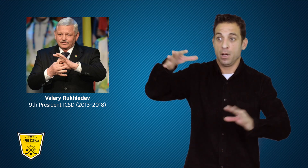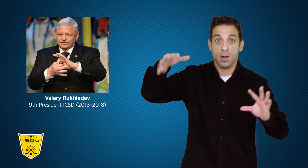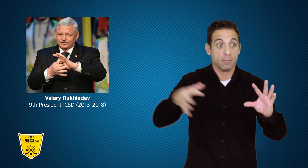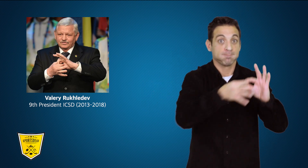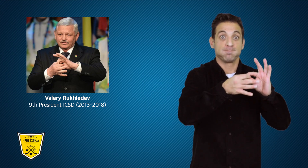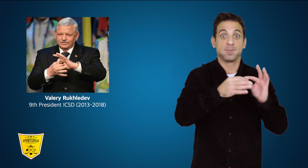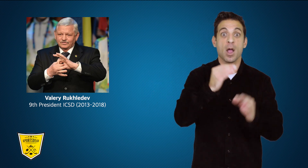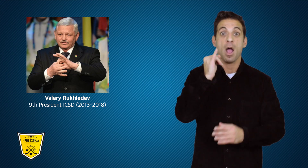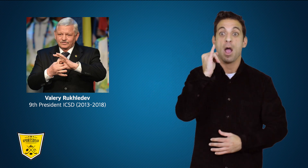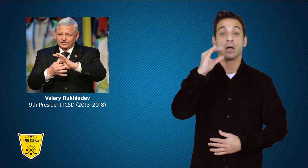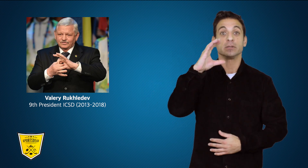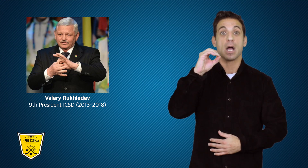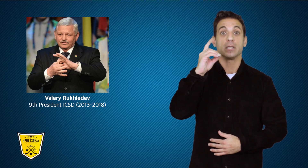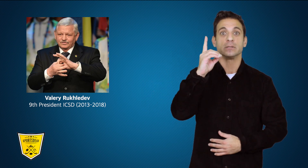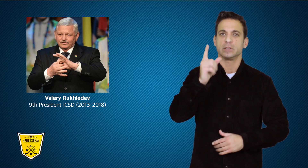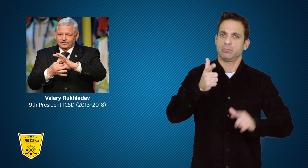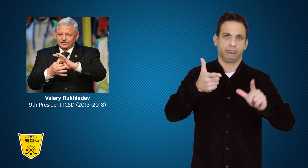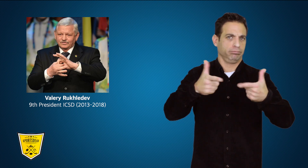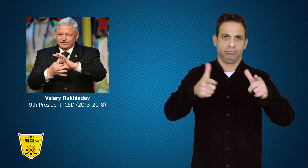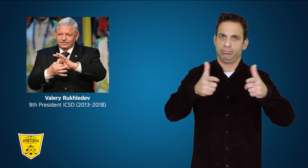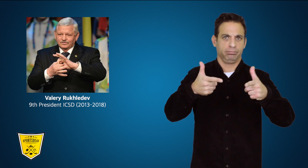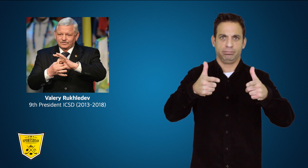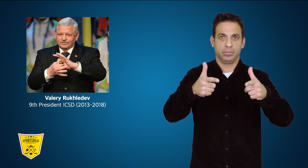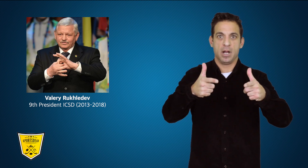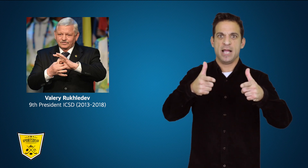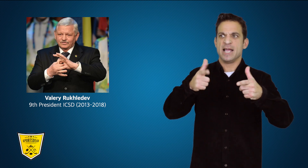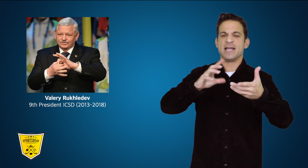Although this had nothing to do with ICSD,